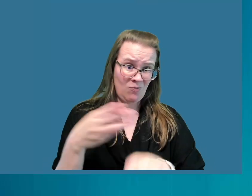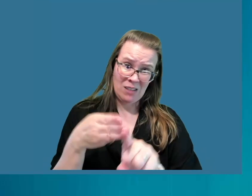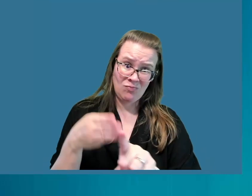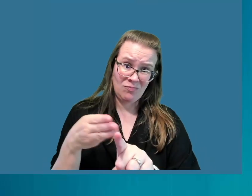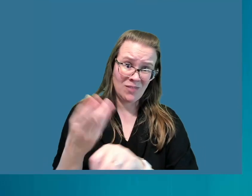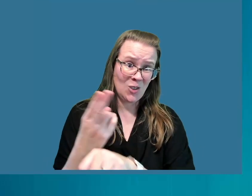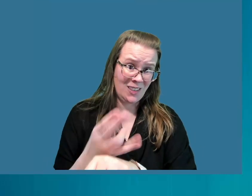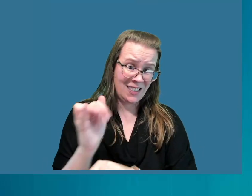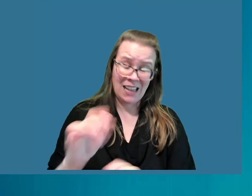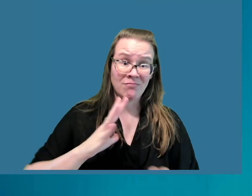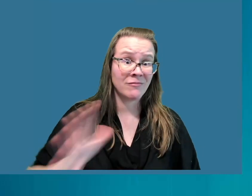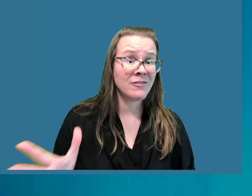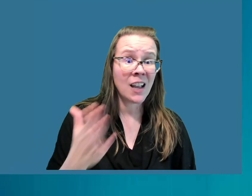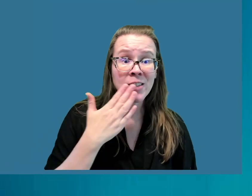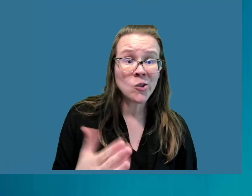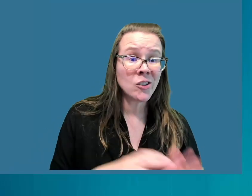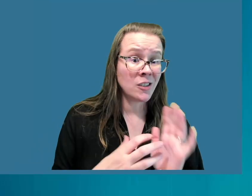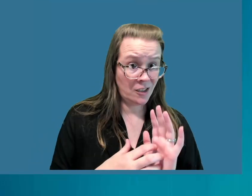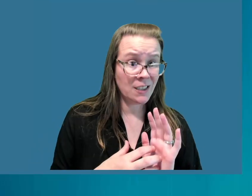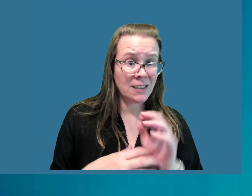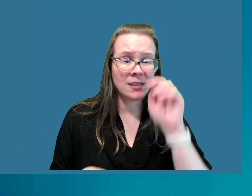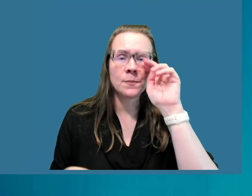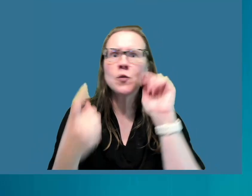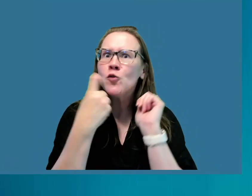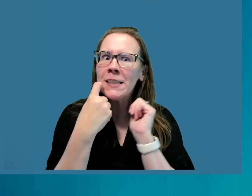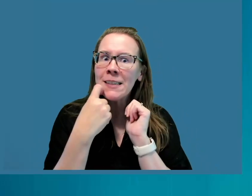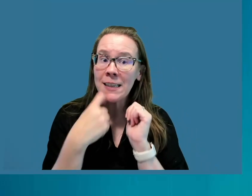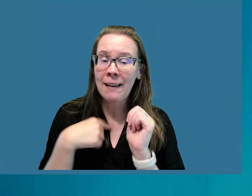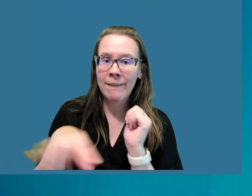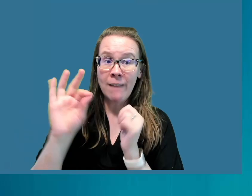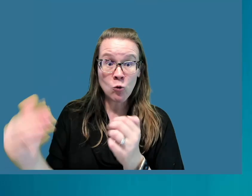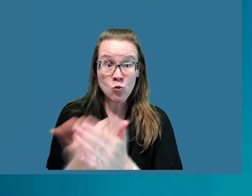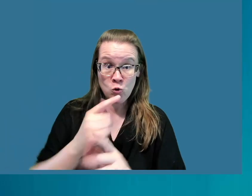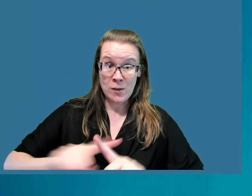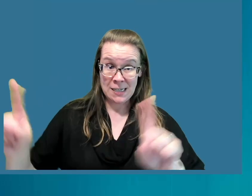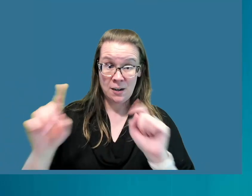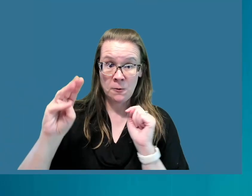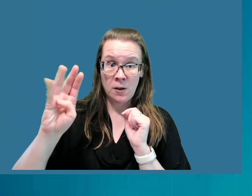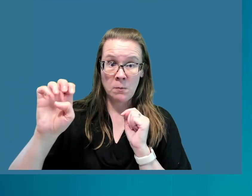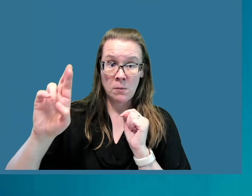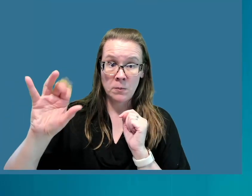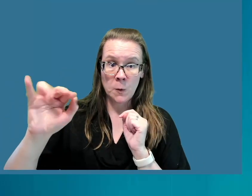And I used that for years, um, and just recently, um, I discovered a different product that's